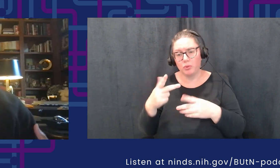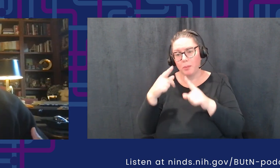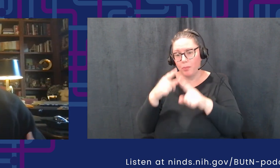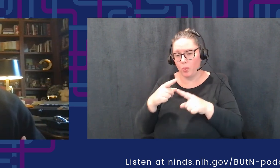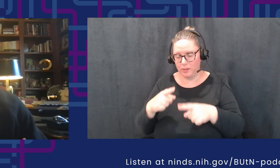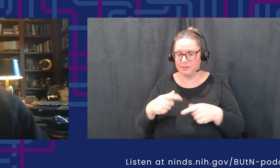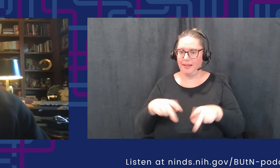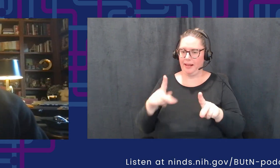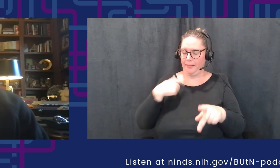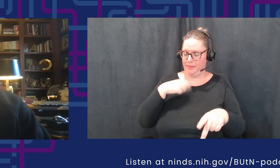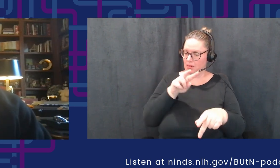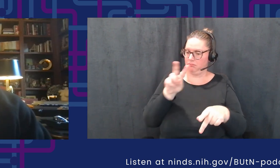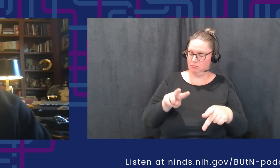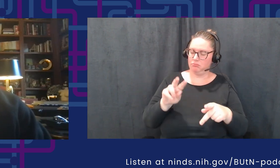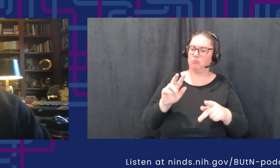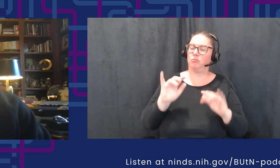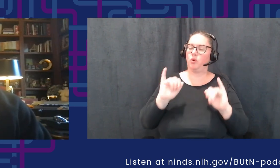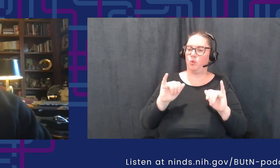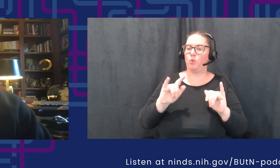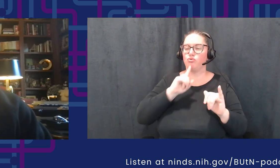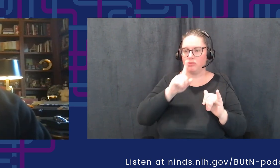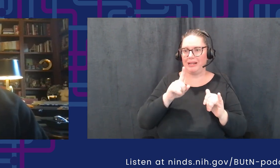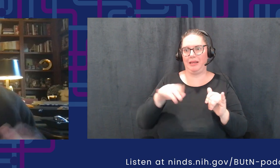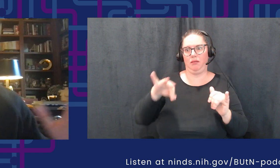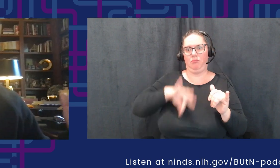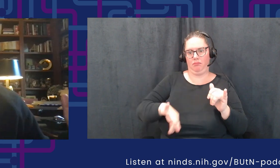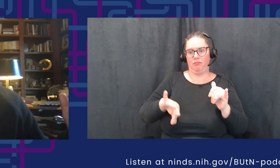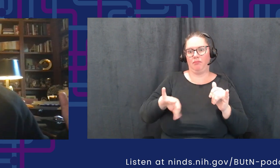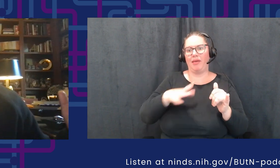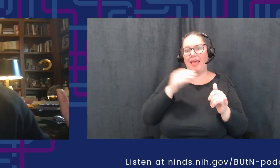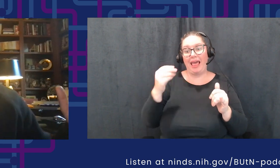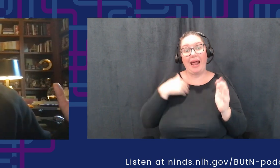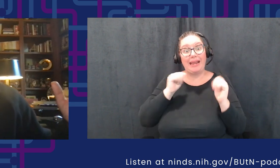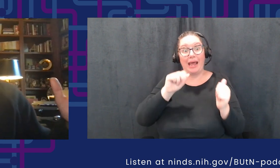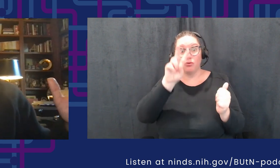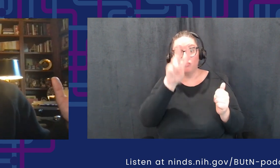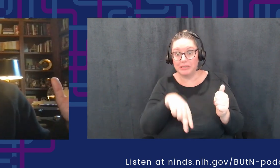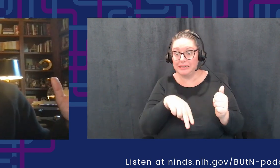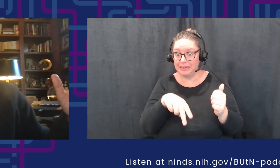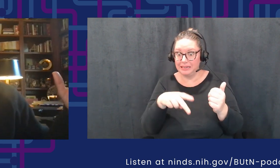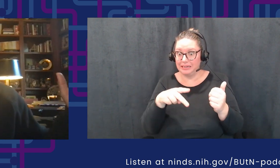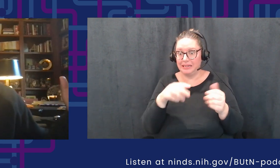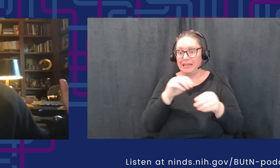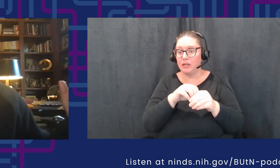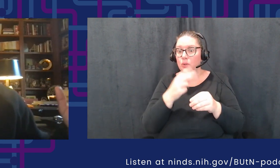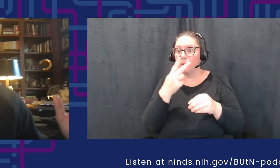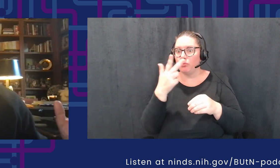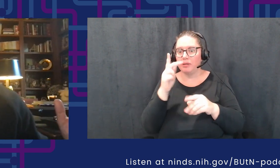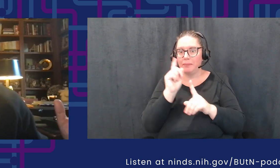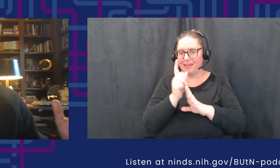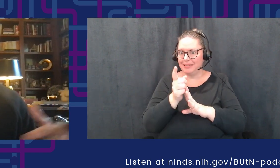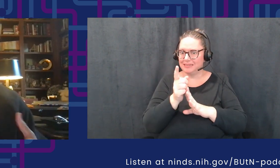to really take something away. And you can read them. You can literally read them in two or three minutes, and that